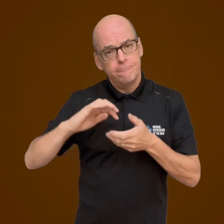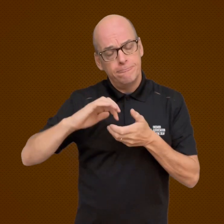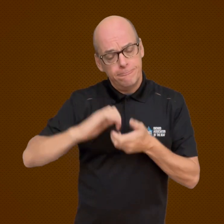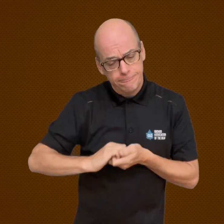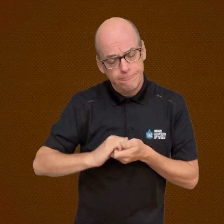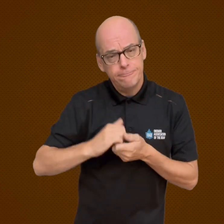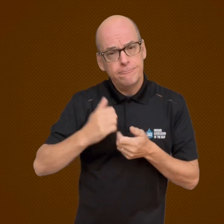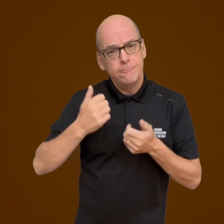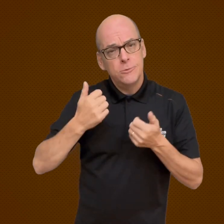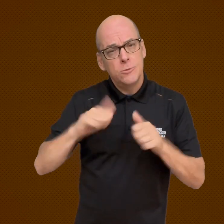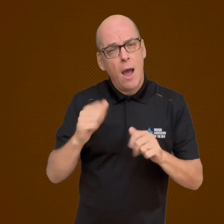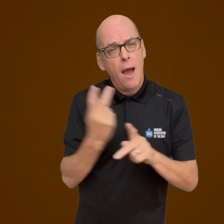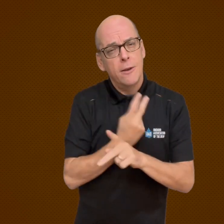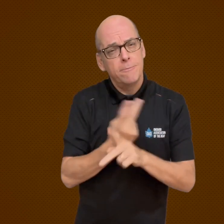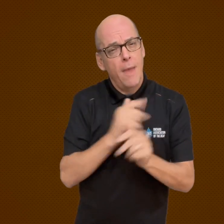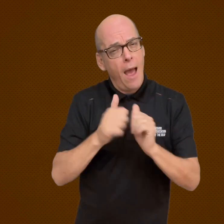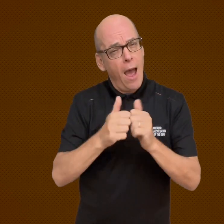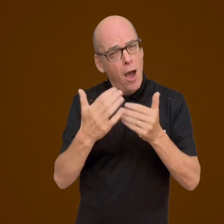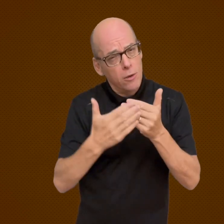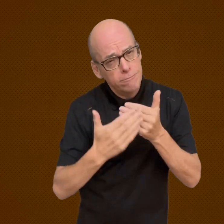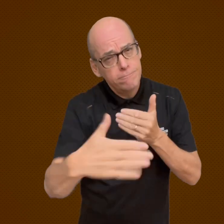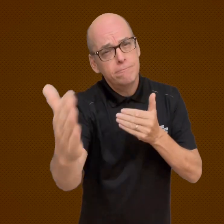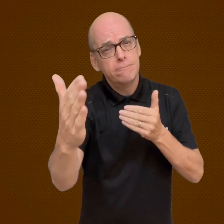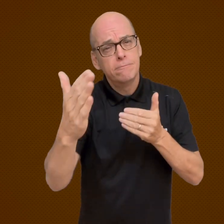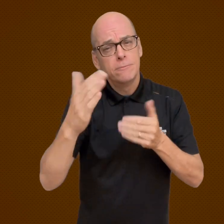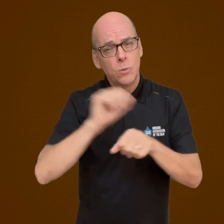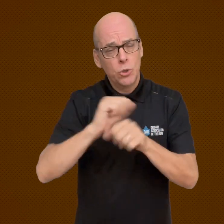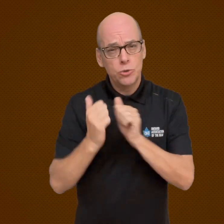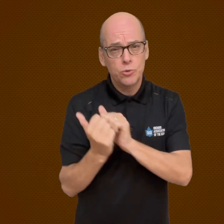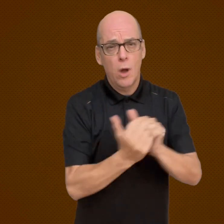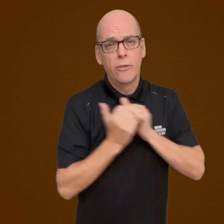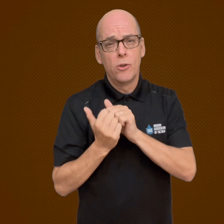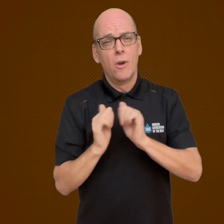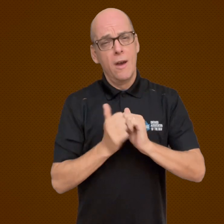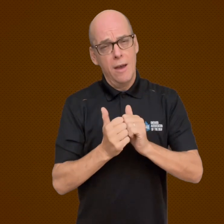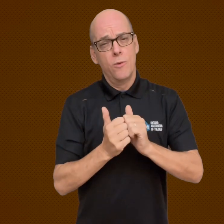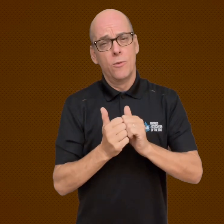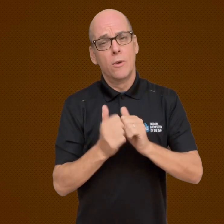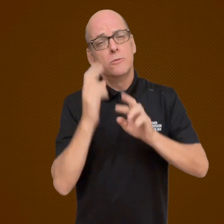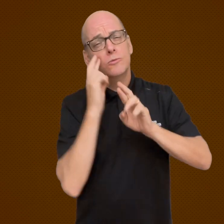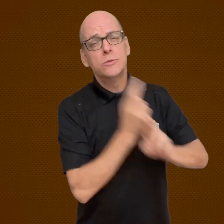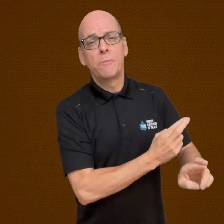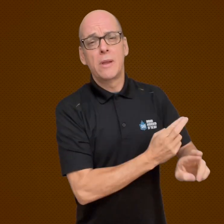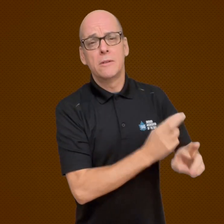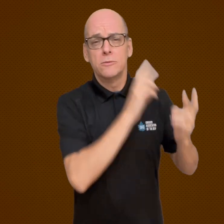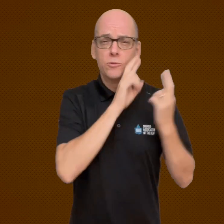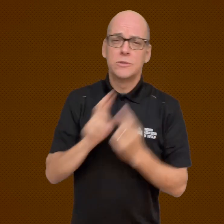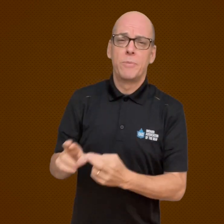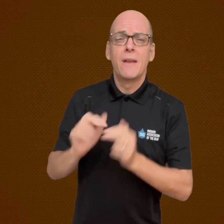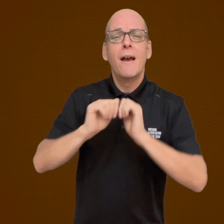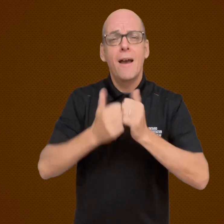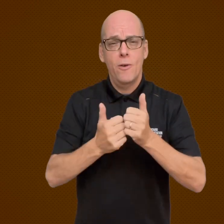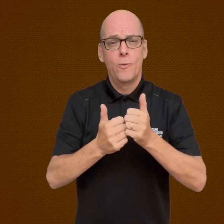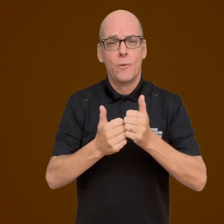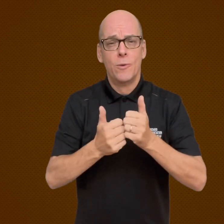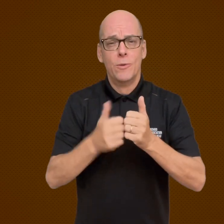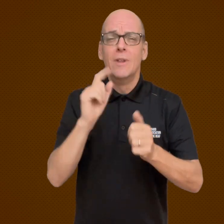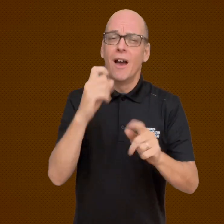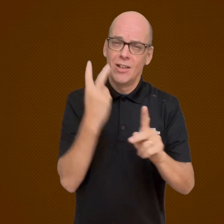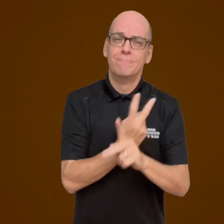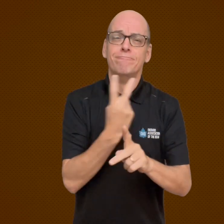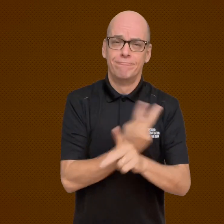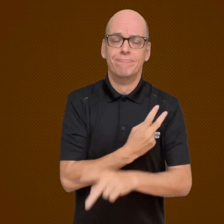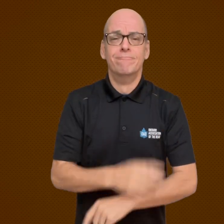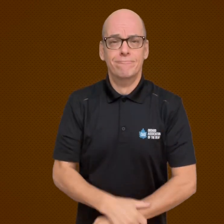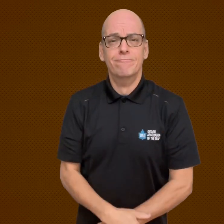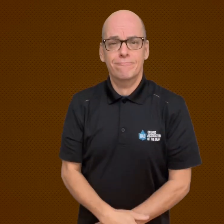to work together and to respect each other. We need to figure that out.